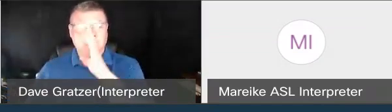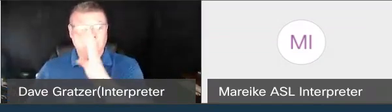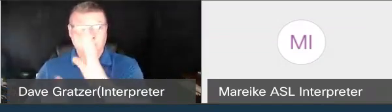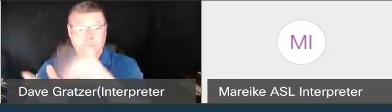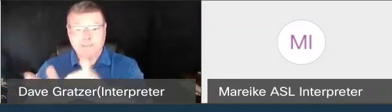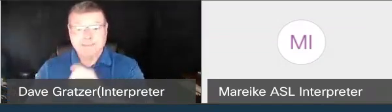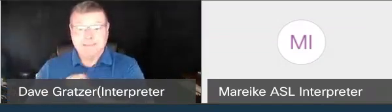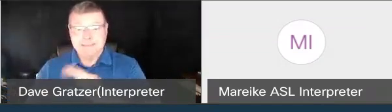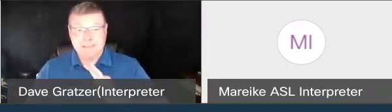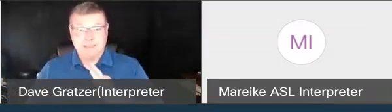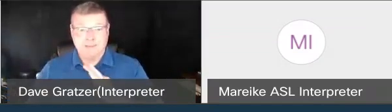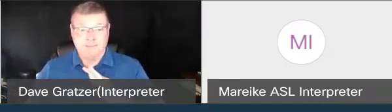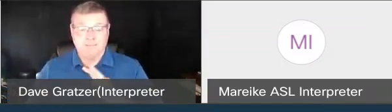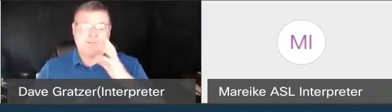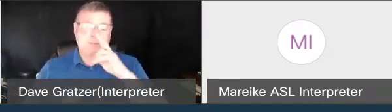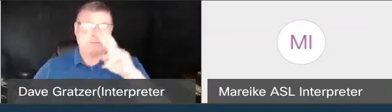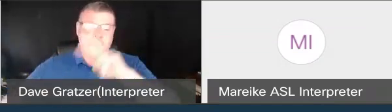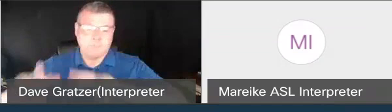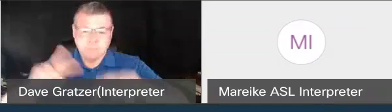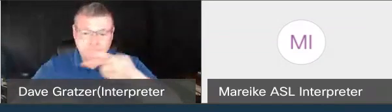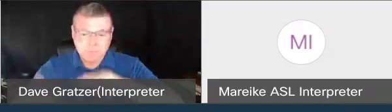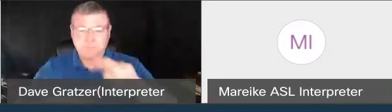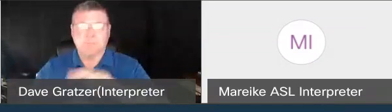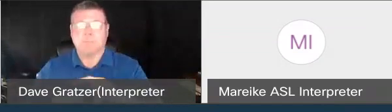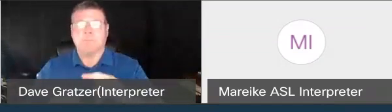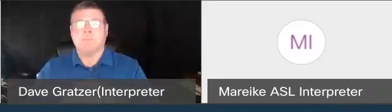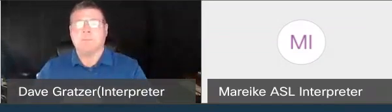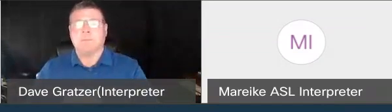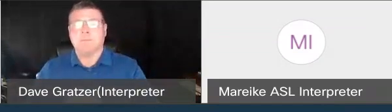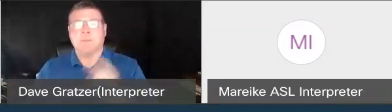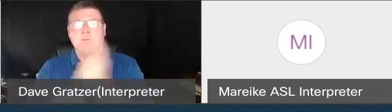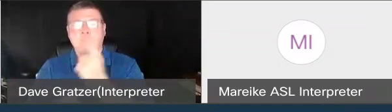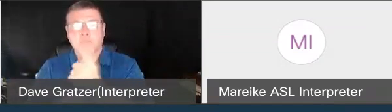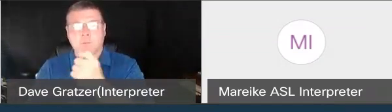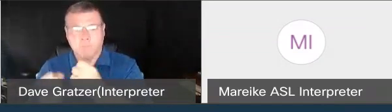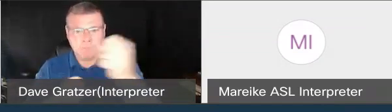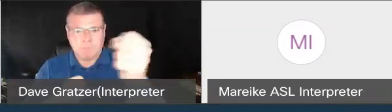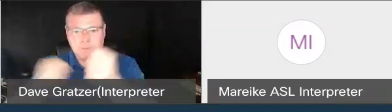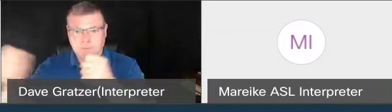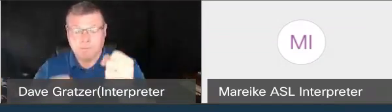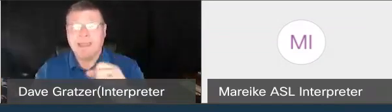will conduct a brief interview with a client for appropriate placement. As I mentioned before, we're gonna talk